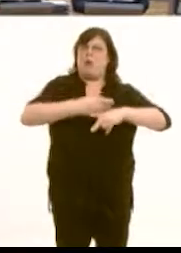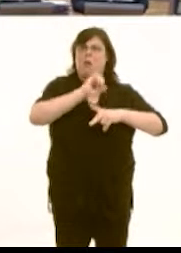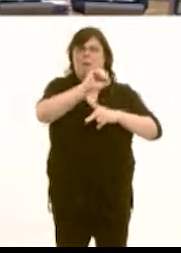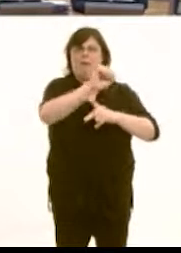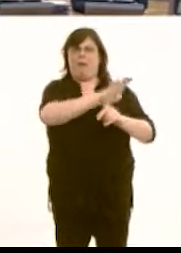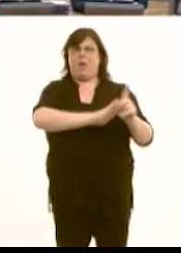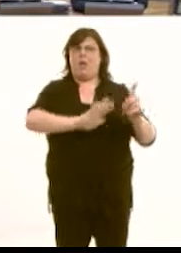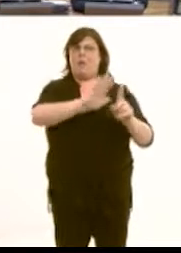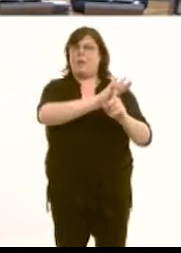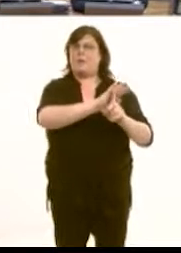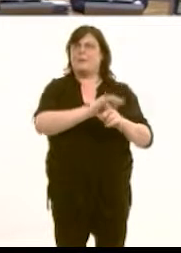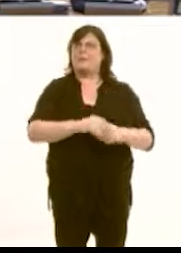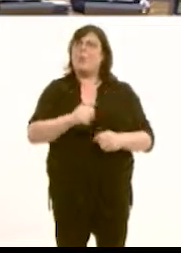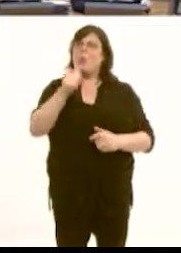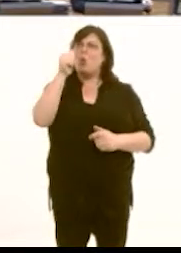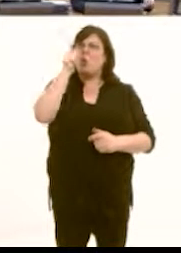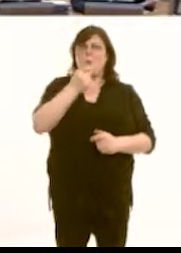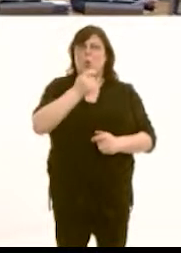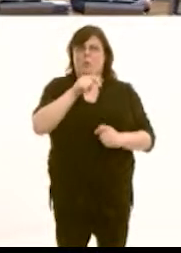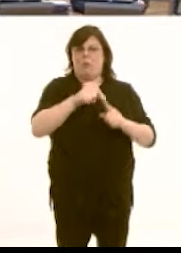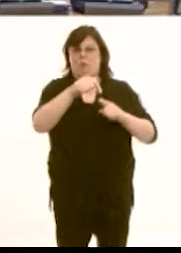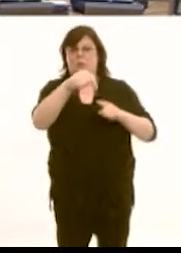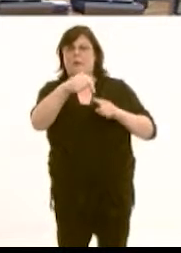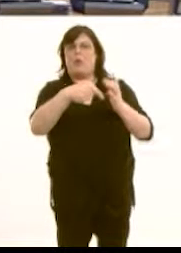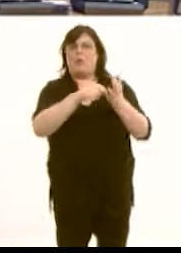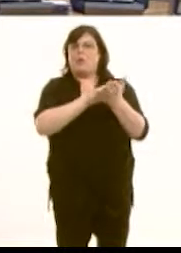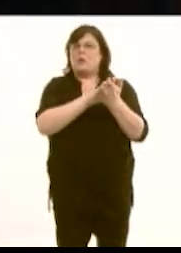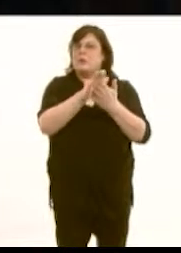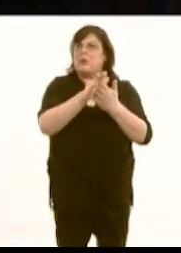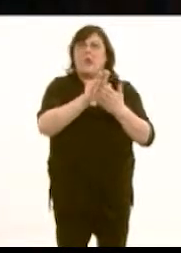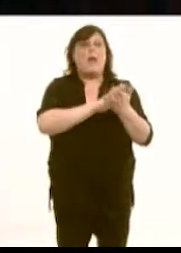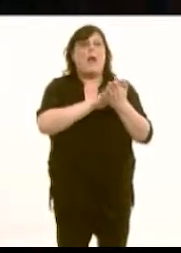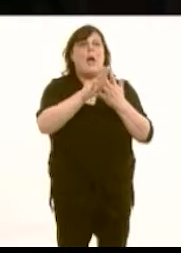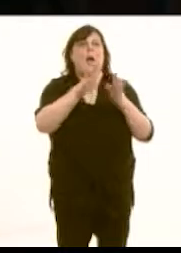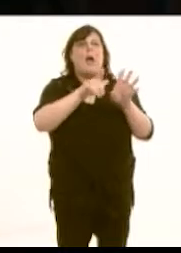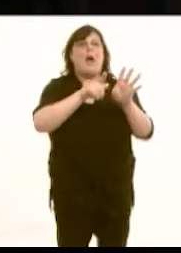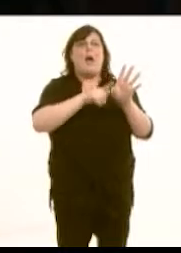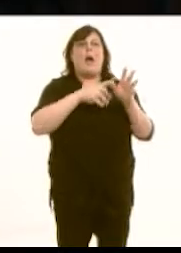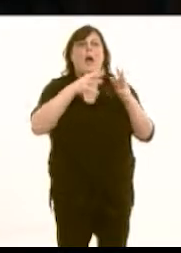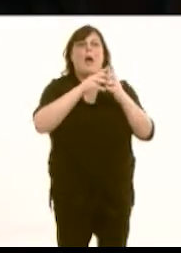Now, on this forthcoming Thursday, Hywel Dda Local Health Board is running a drop-in event